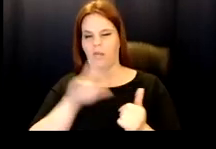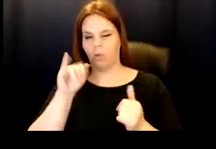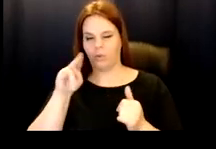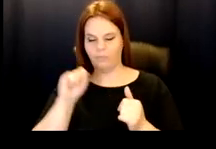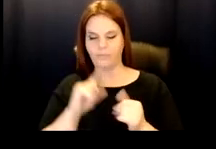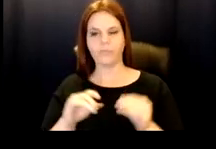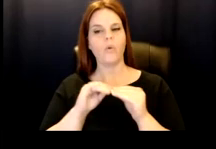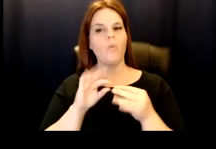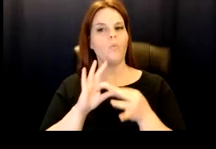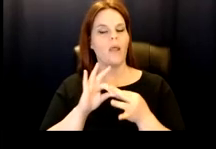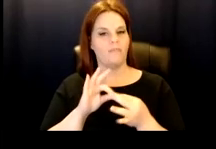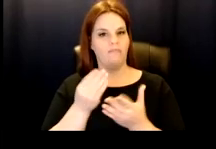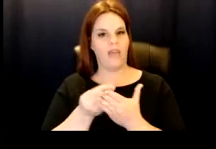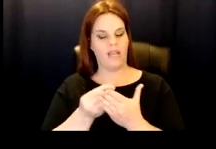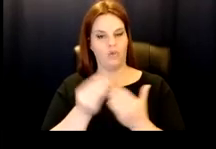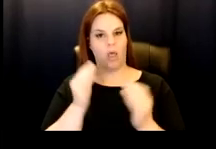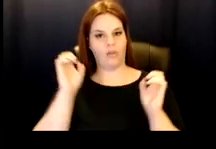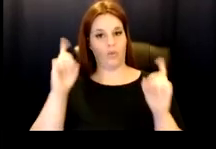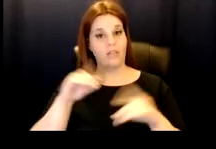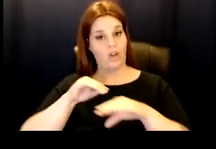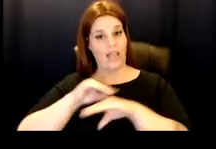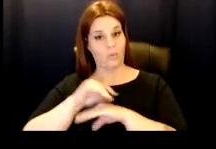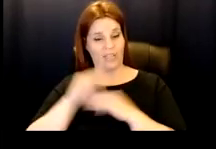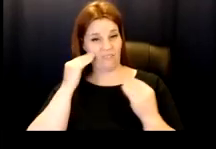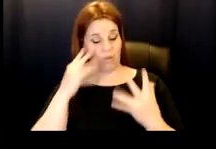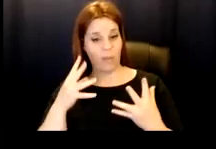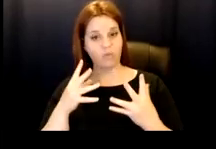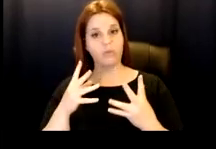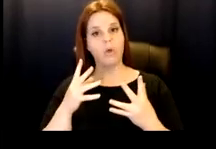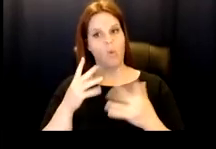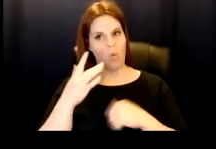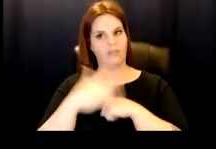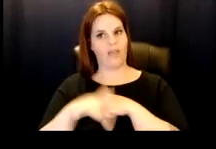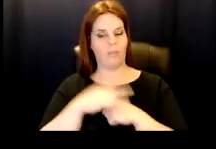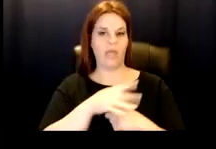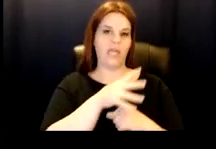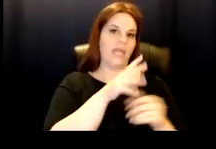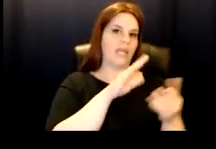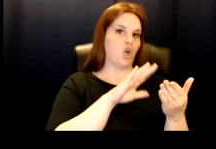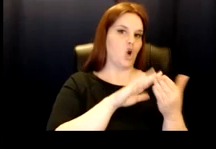relevant financial education counseling information was available at urban financial institutions